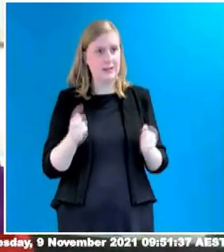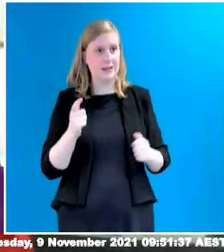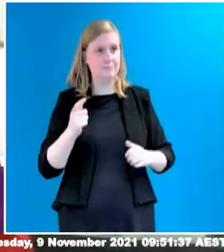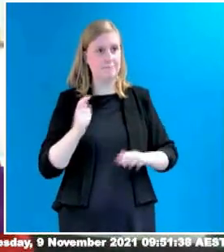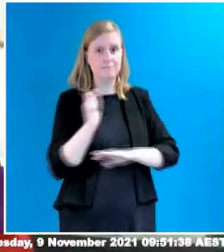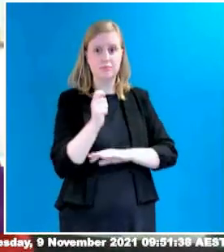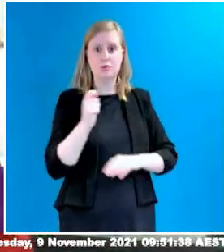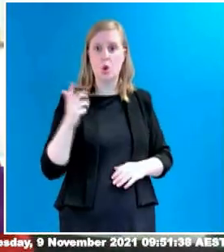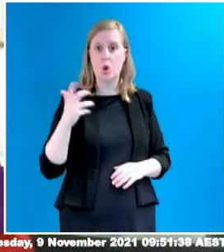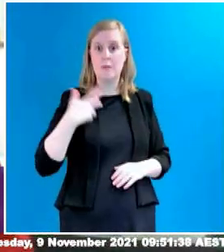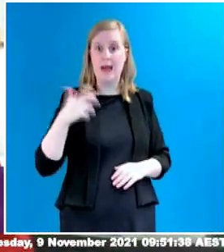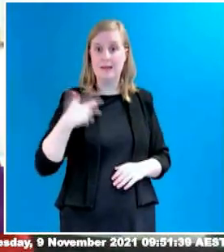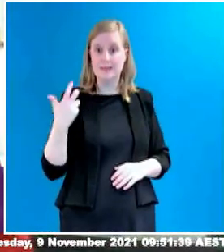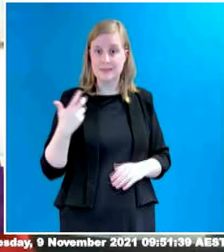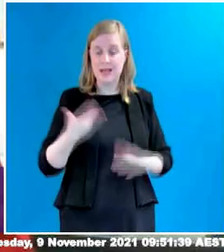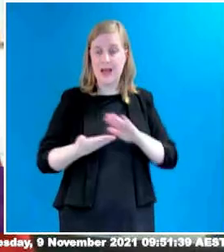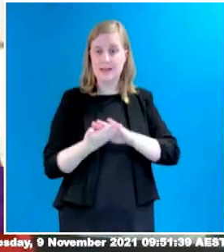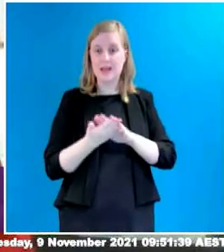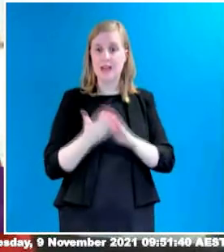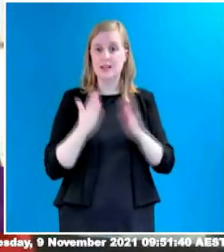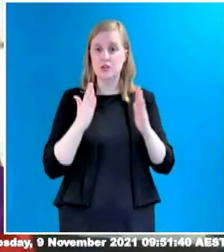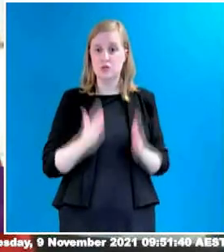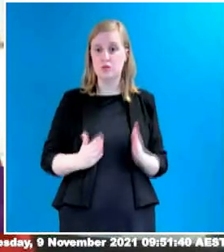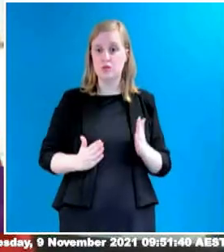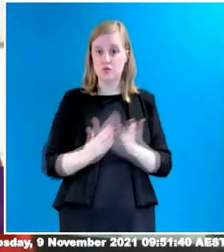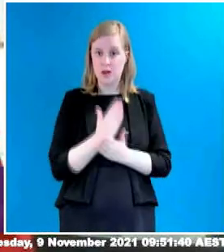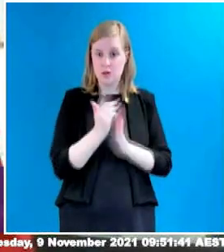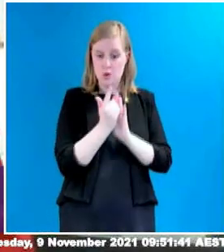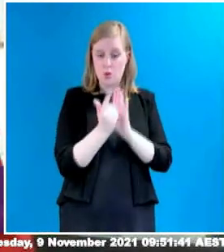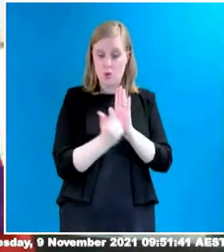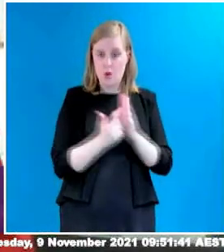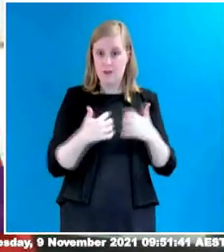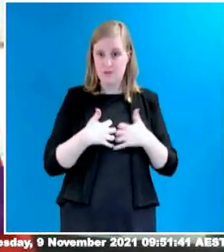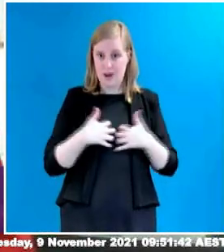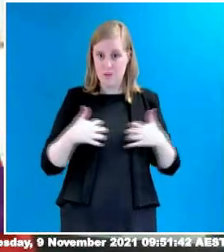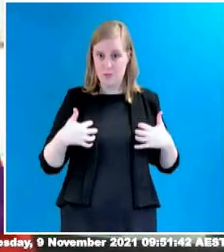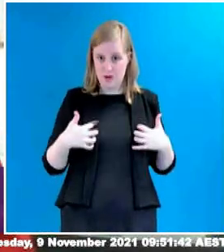law framework, might be another pathway to remedies.